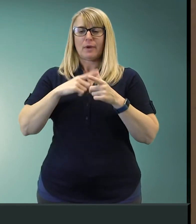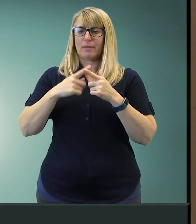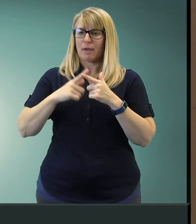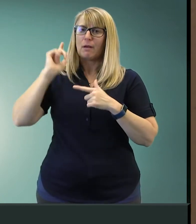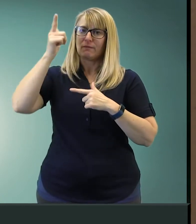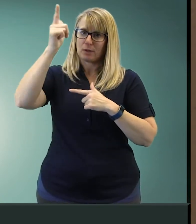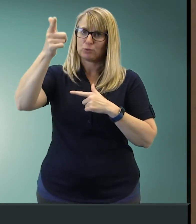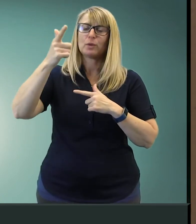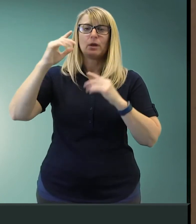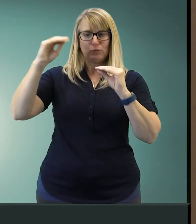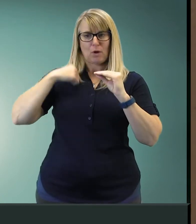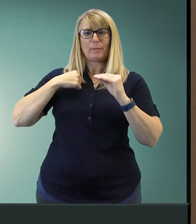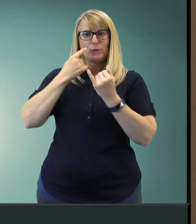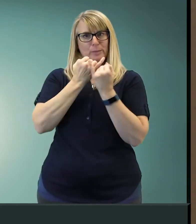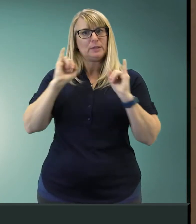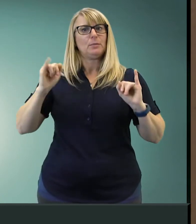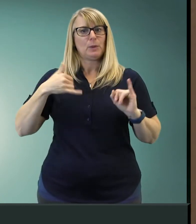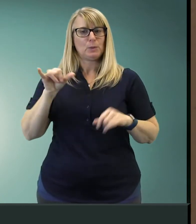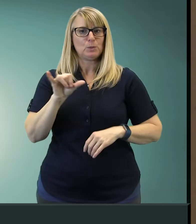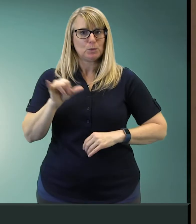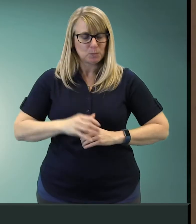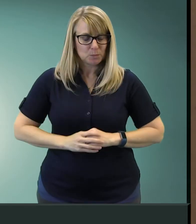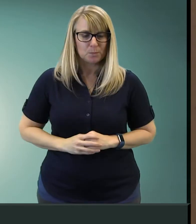Eventually, they taught me how to do things on my own.